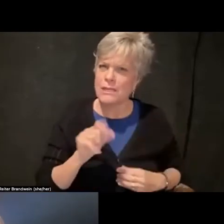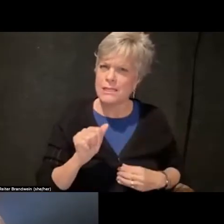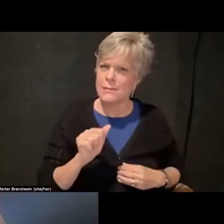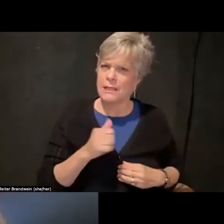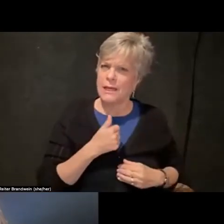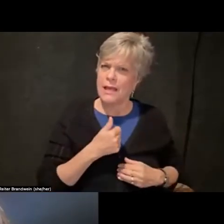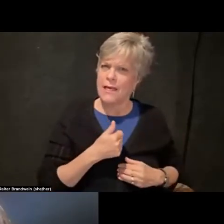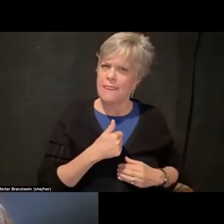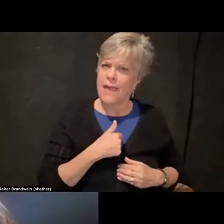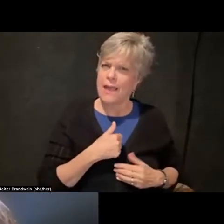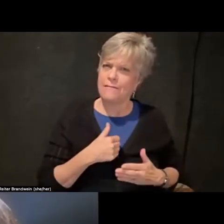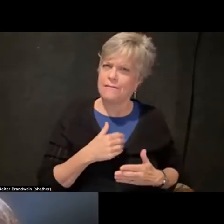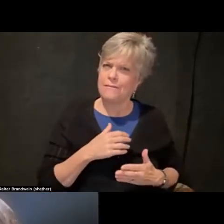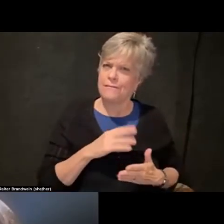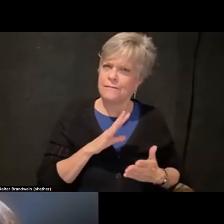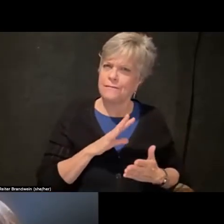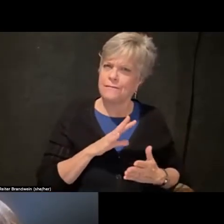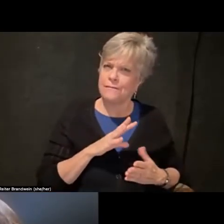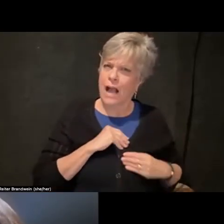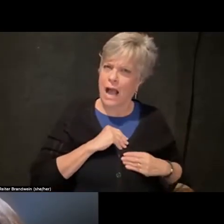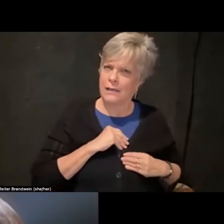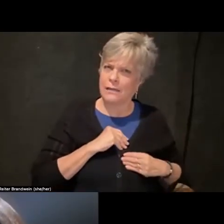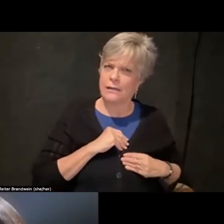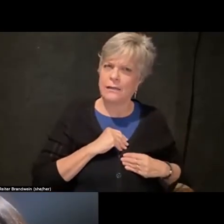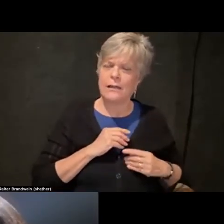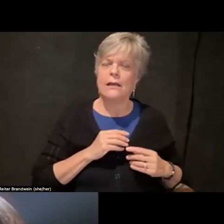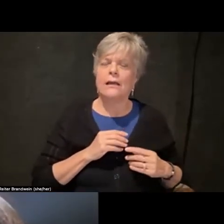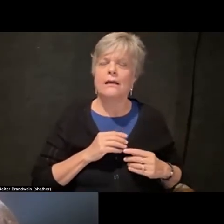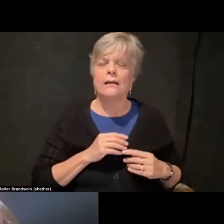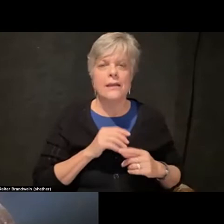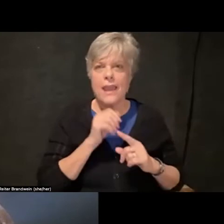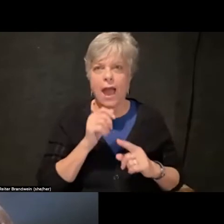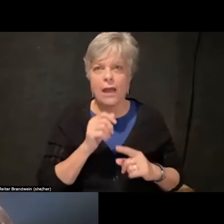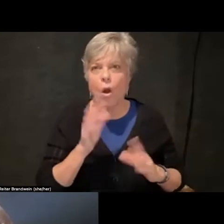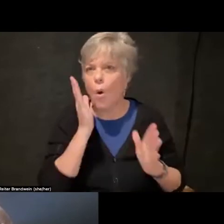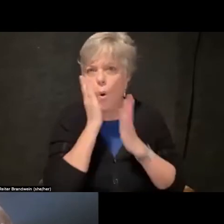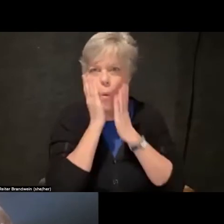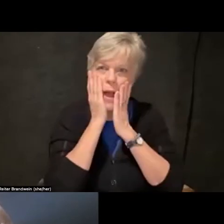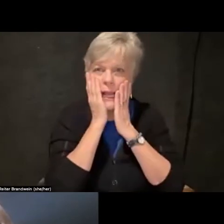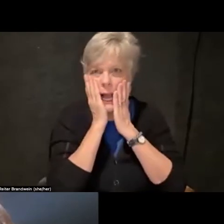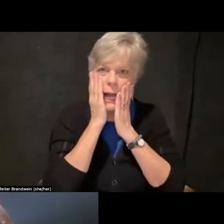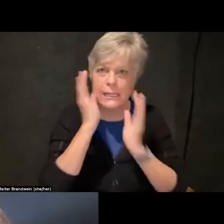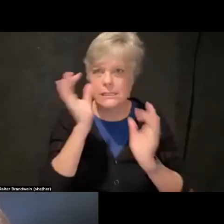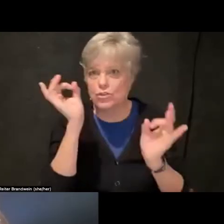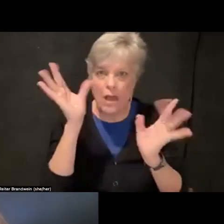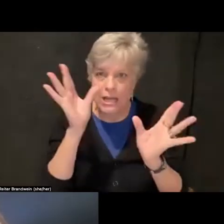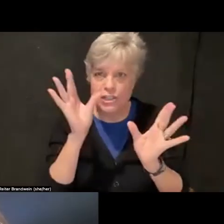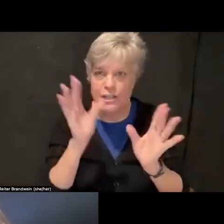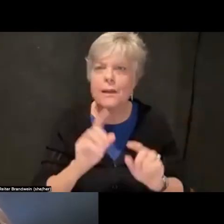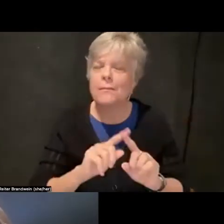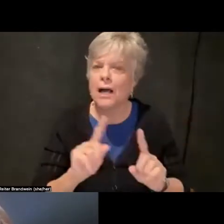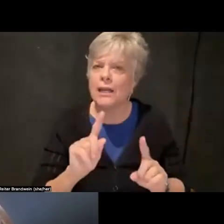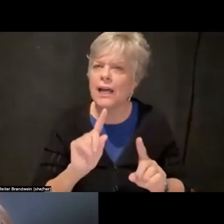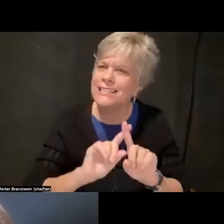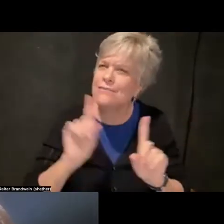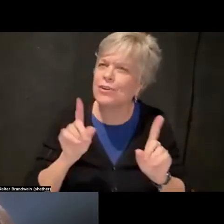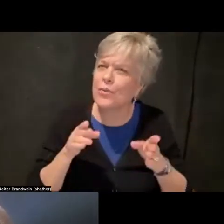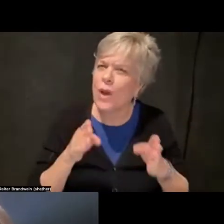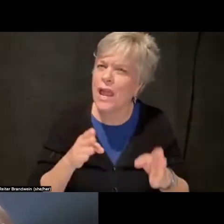as something other than, oh my gosh, it's a tragedy, something like that. So anyway, I hope it's okay that I interjected,